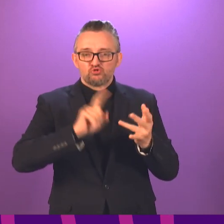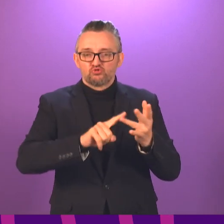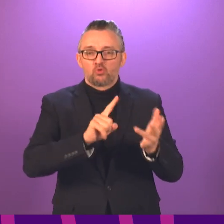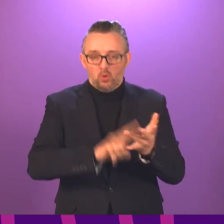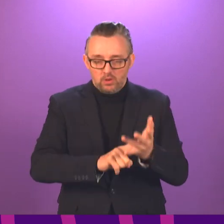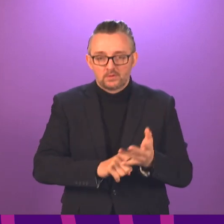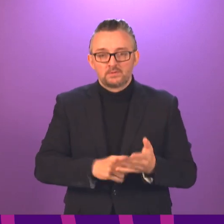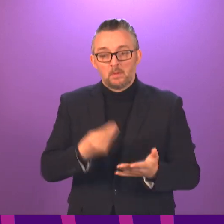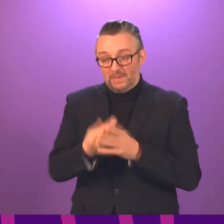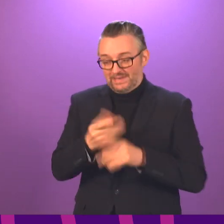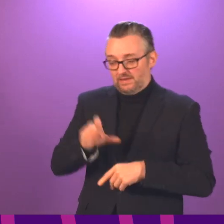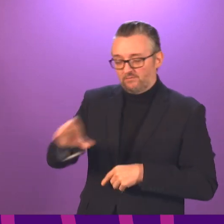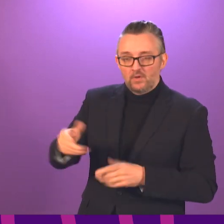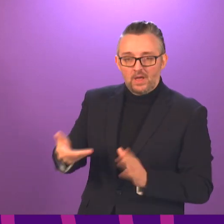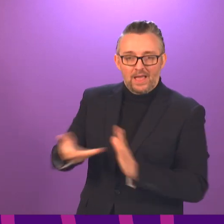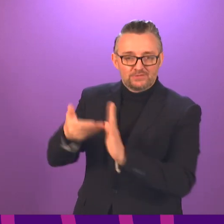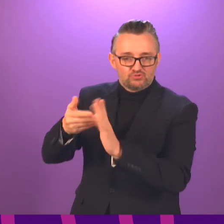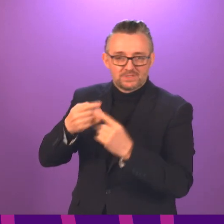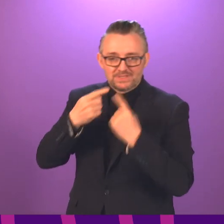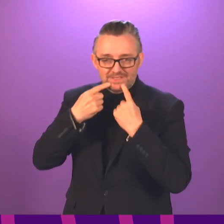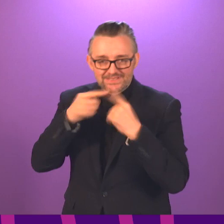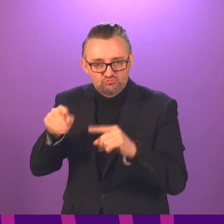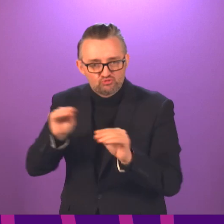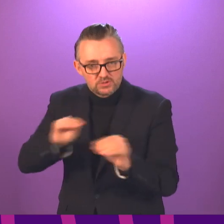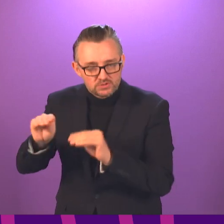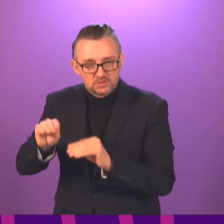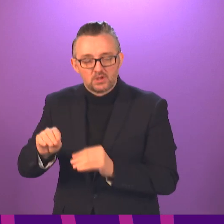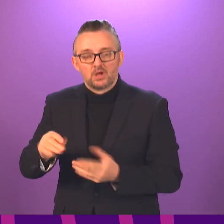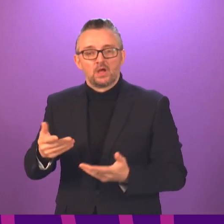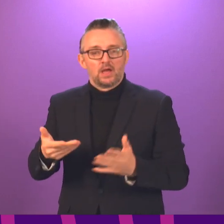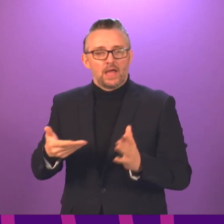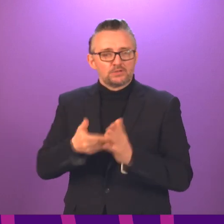teachers and the extra funding for local authorities that they can use flexibly based on what they